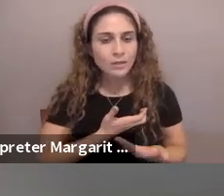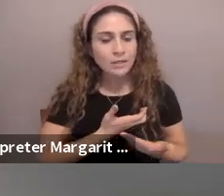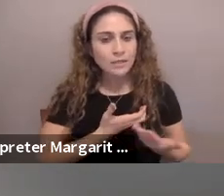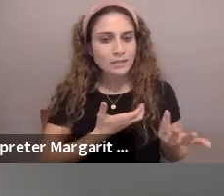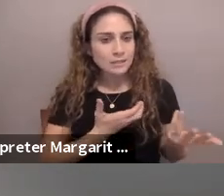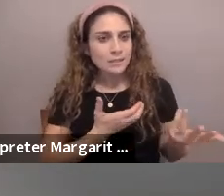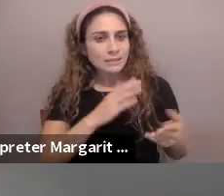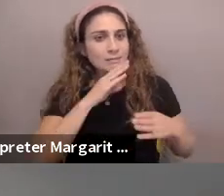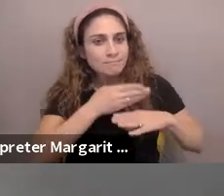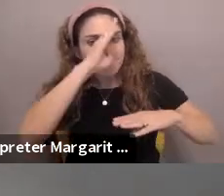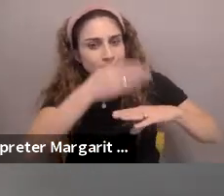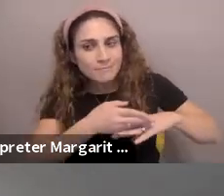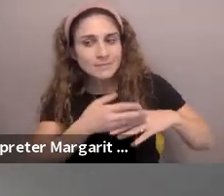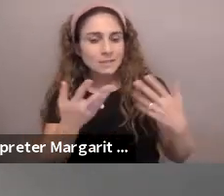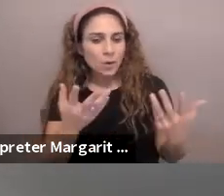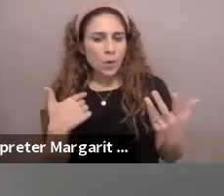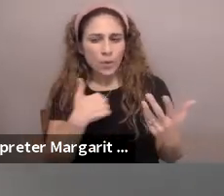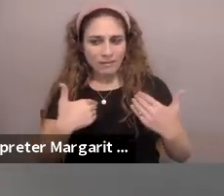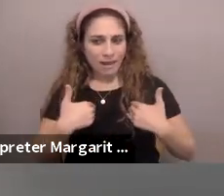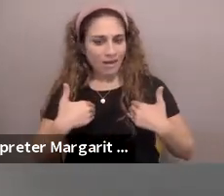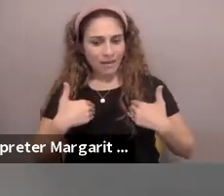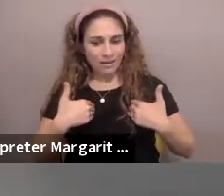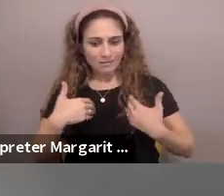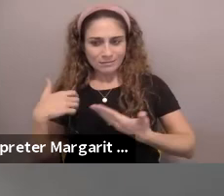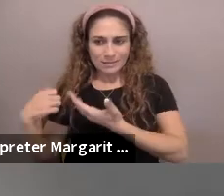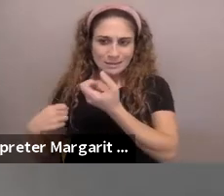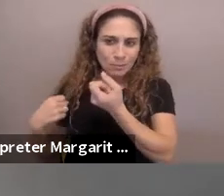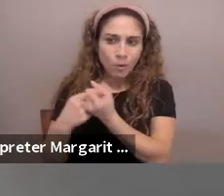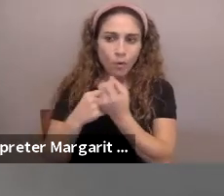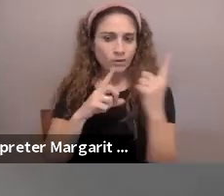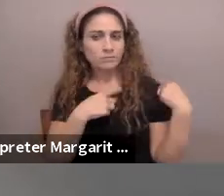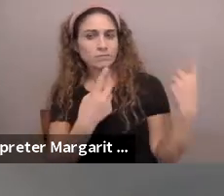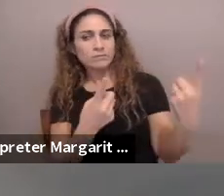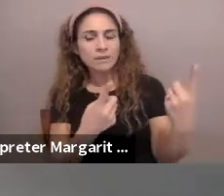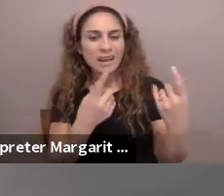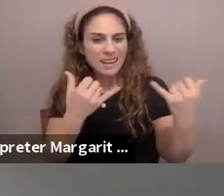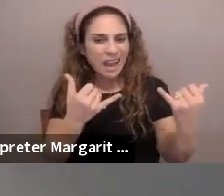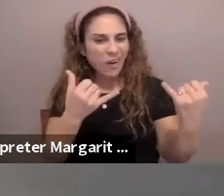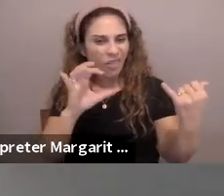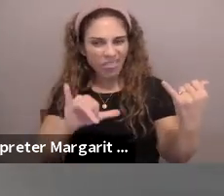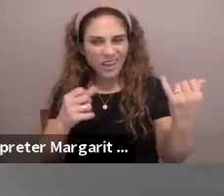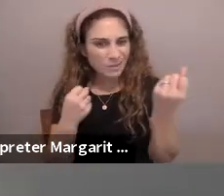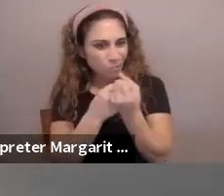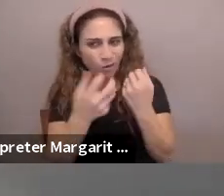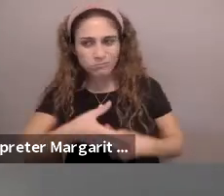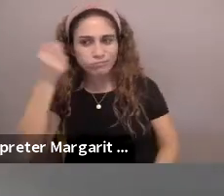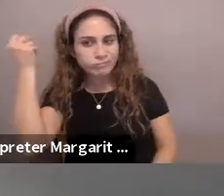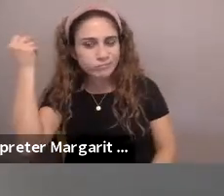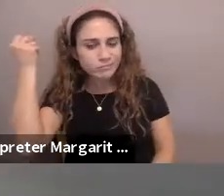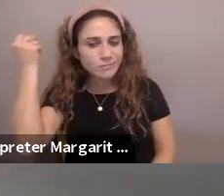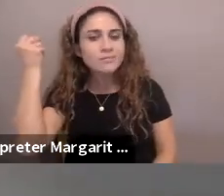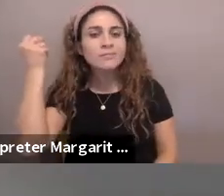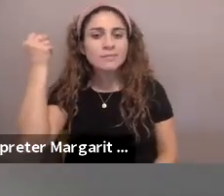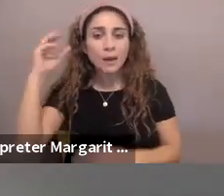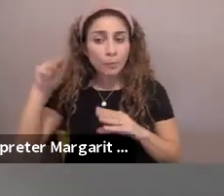Since our children were born and now we're being that being sort of completely taken away. I mean, it's been been being provided in a virtual environment, but the